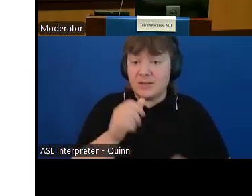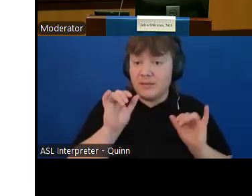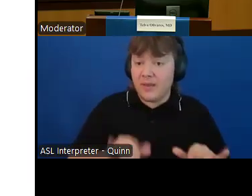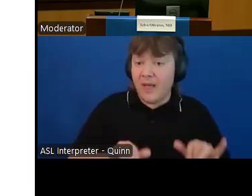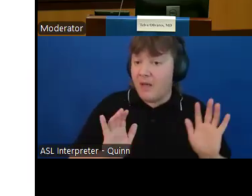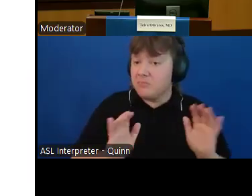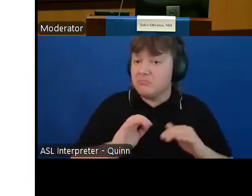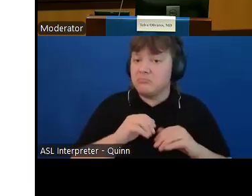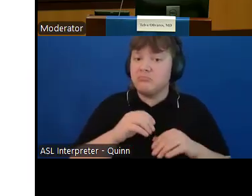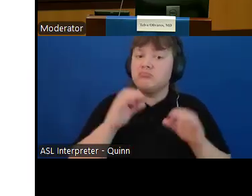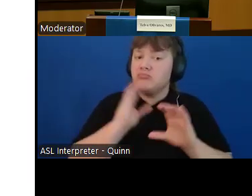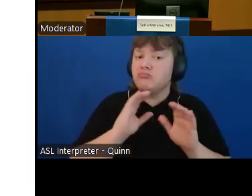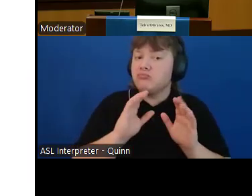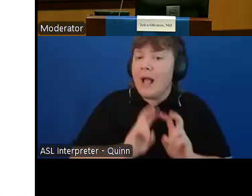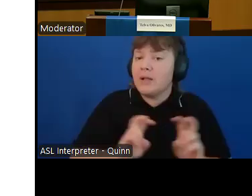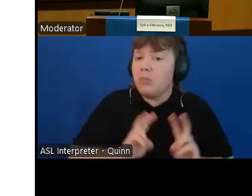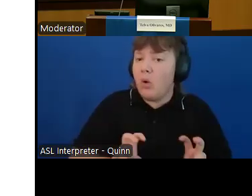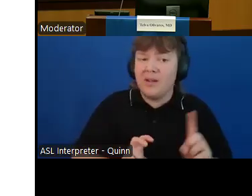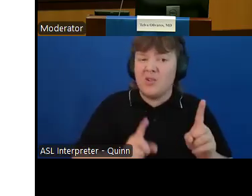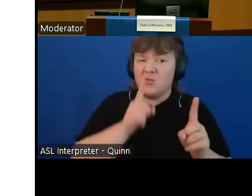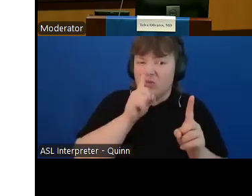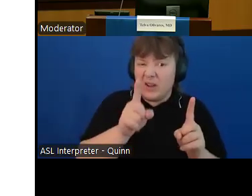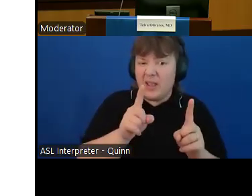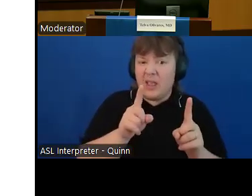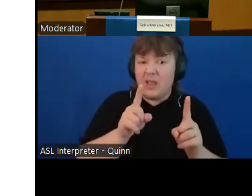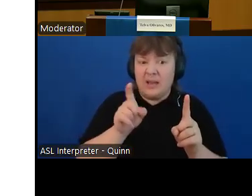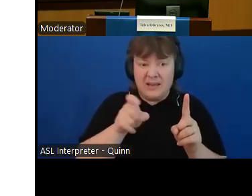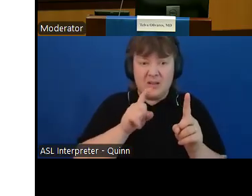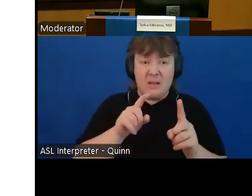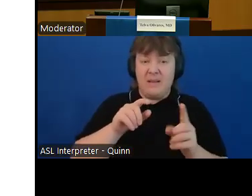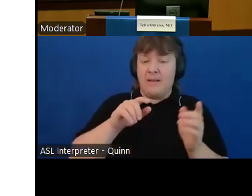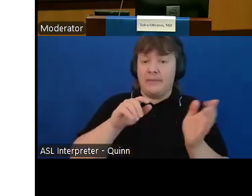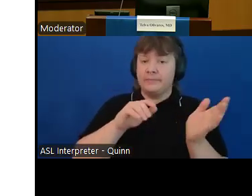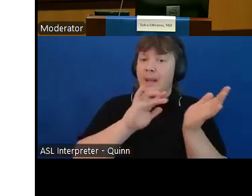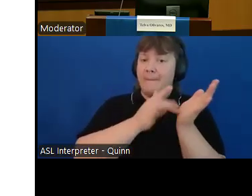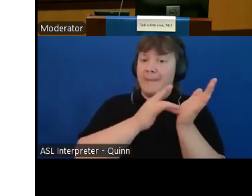really to do this means really exploring in depth the medical situation, the treatment options,